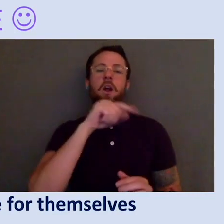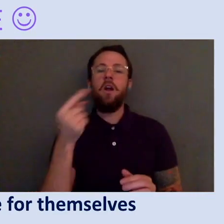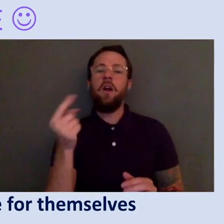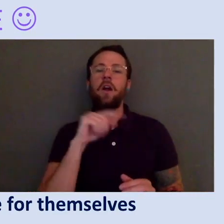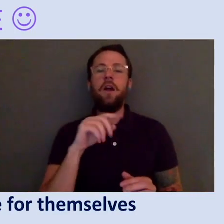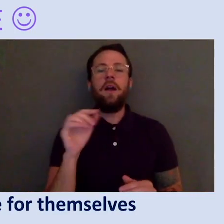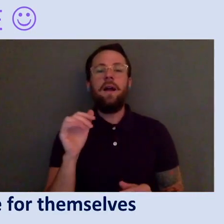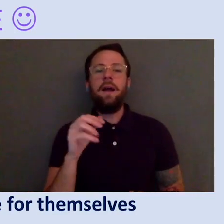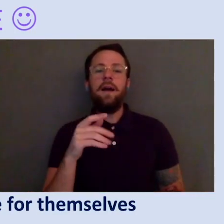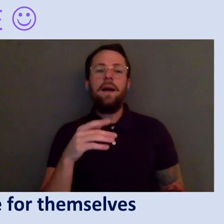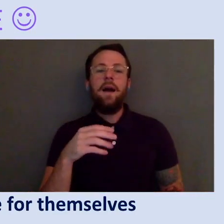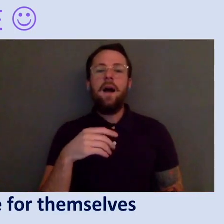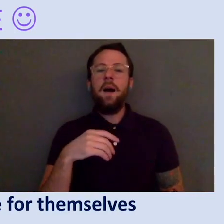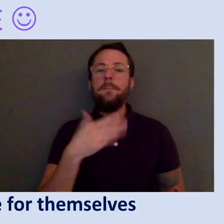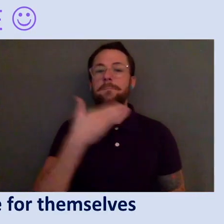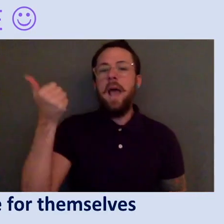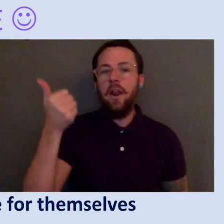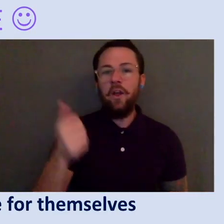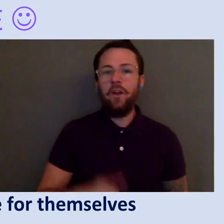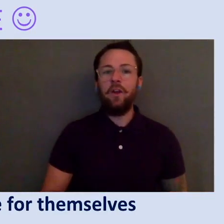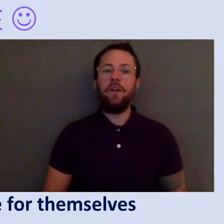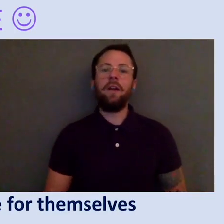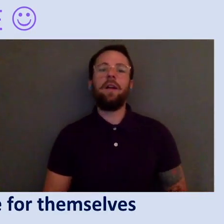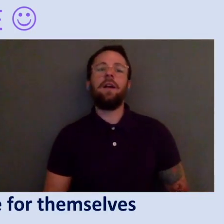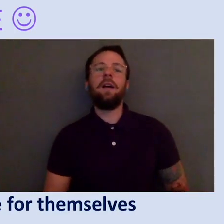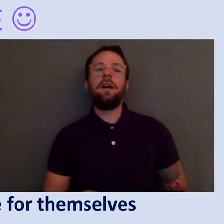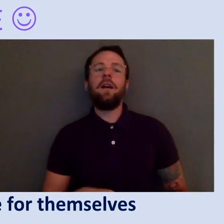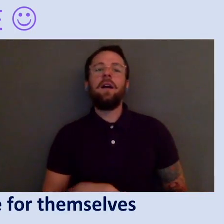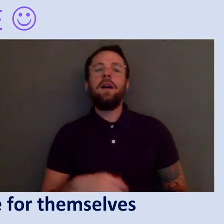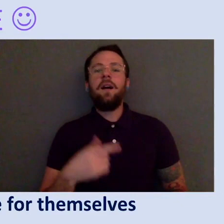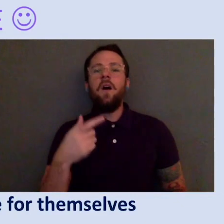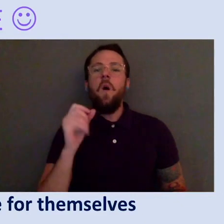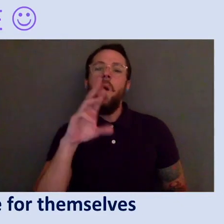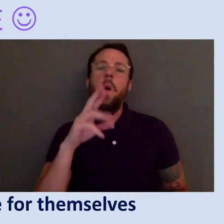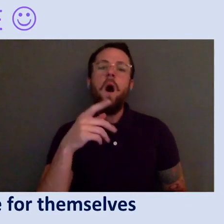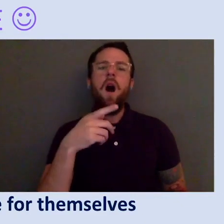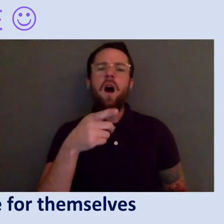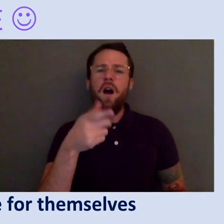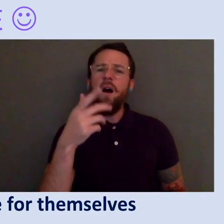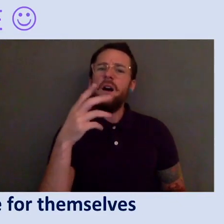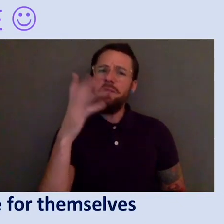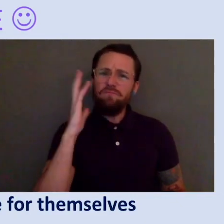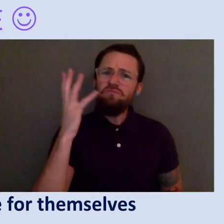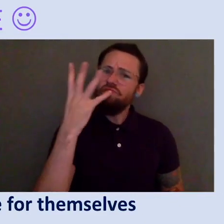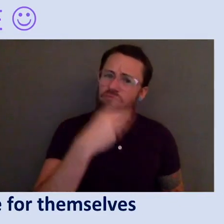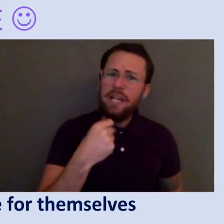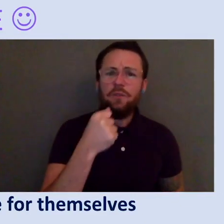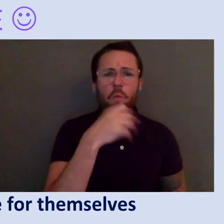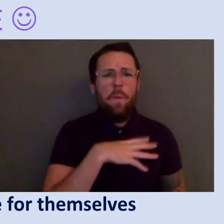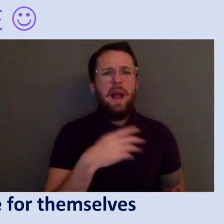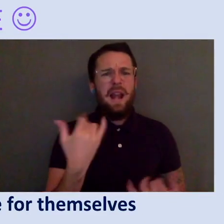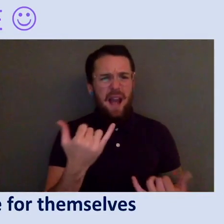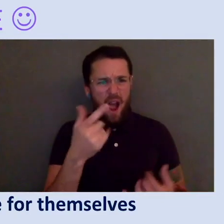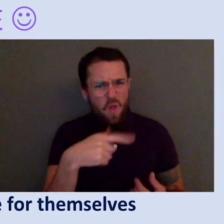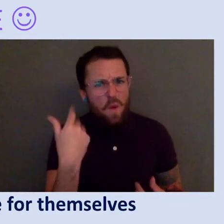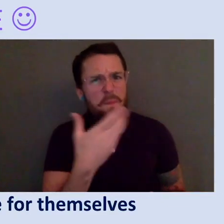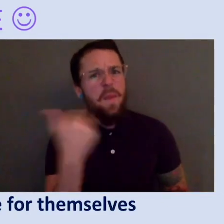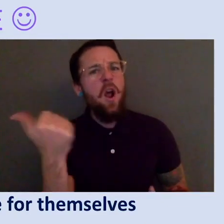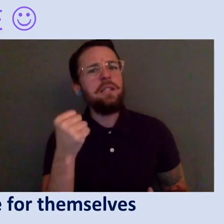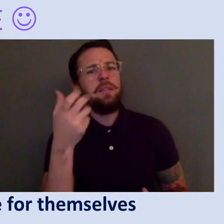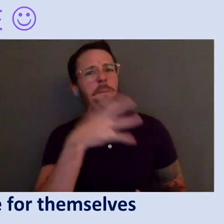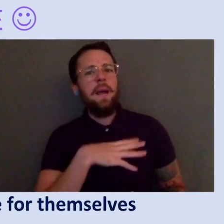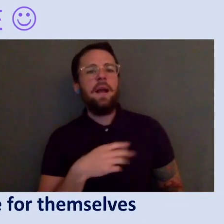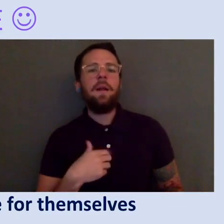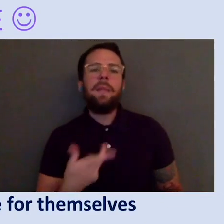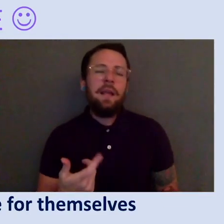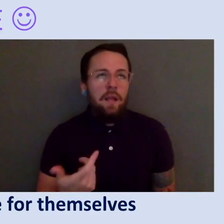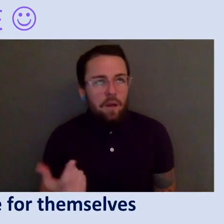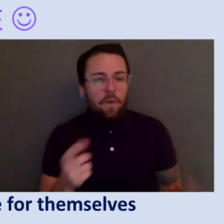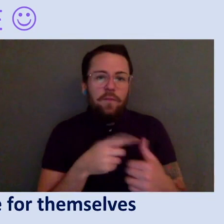Those are ways to compliment someone without comparing them to a prior state.